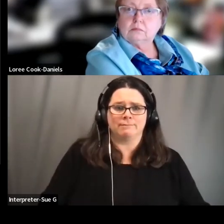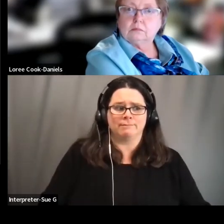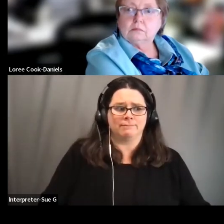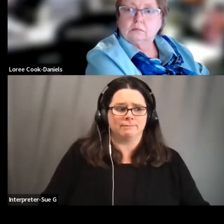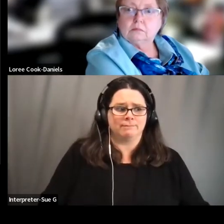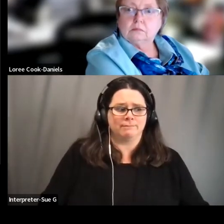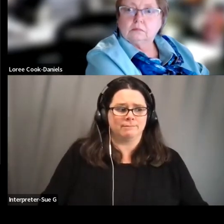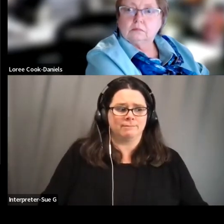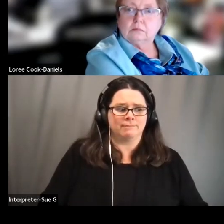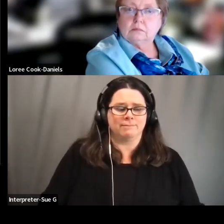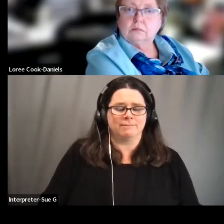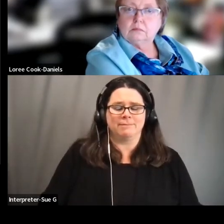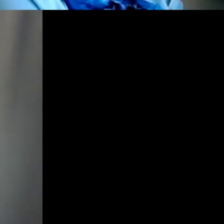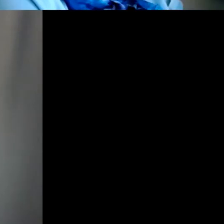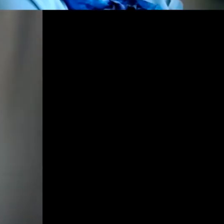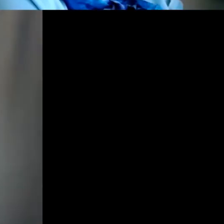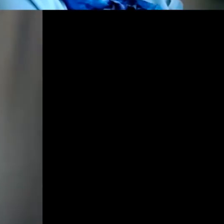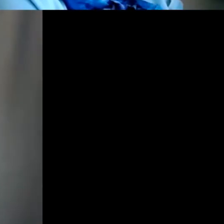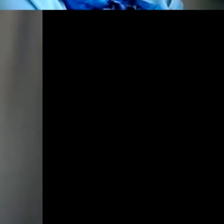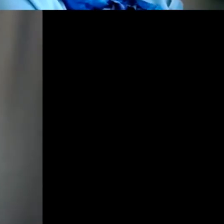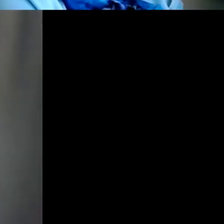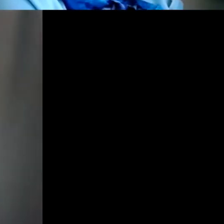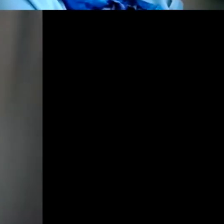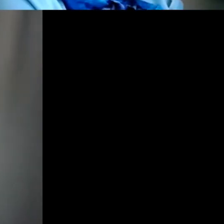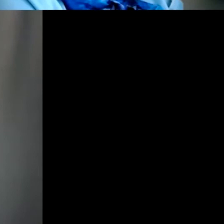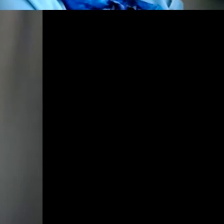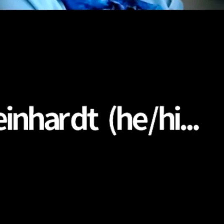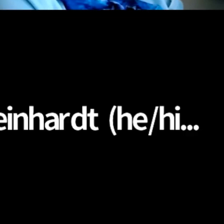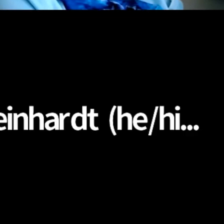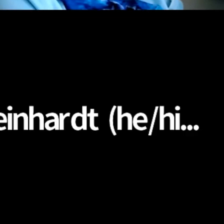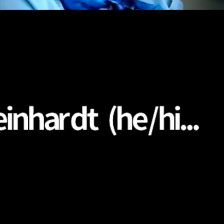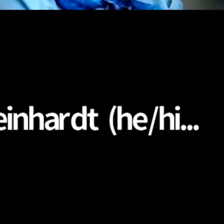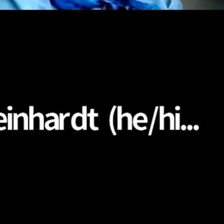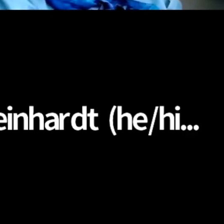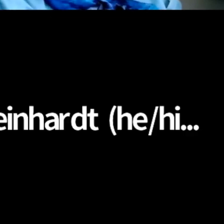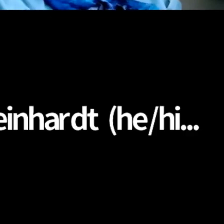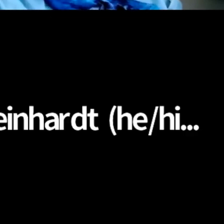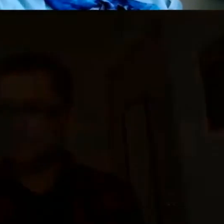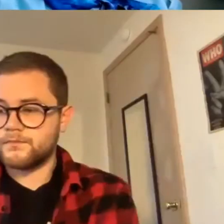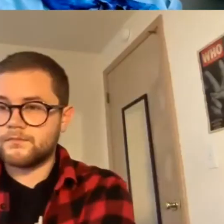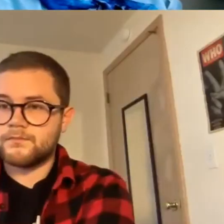So we have time for some questions if you have them. Comments if you have them.